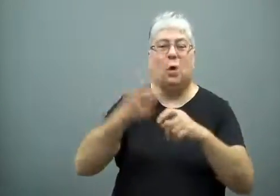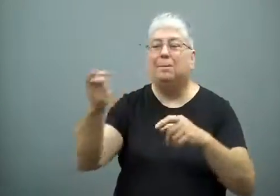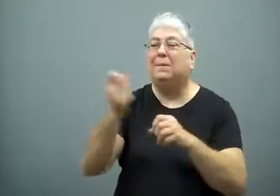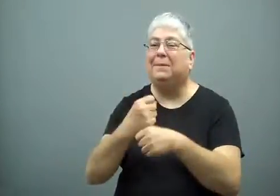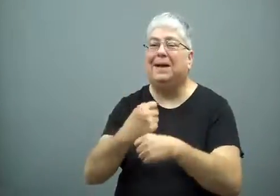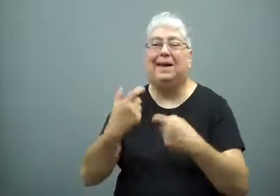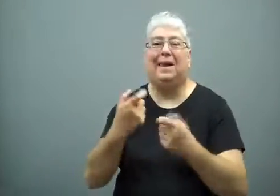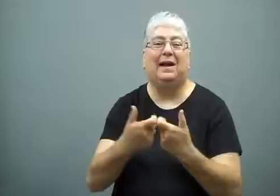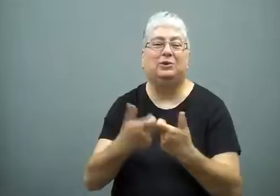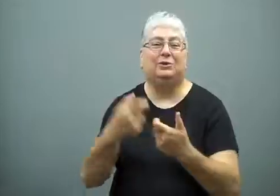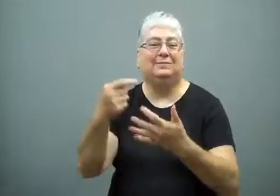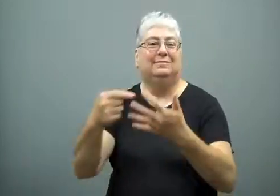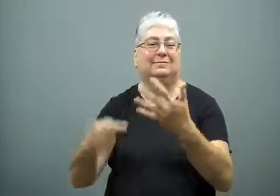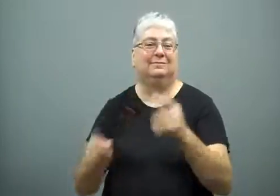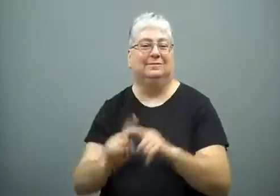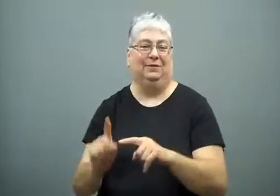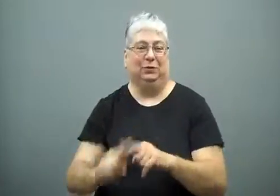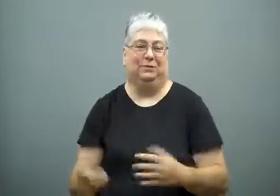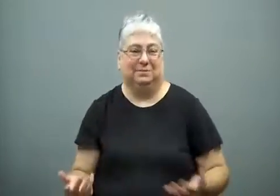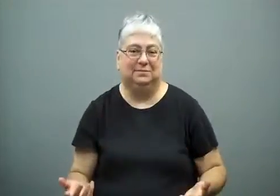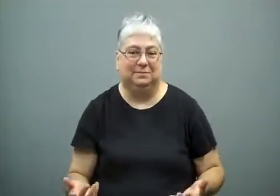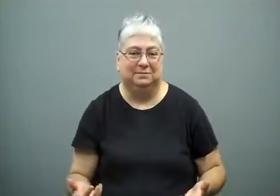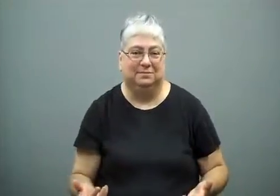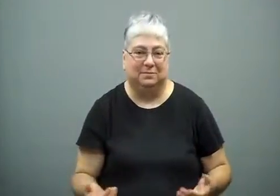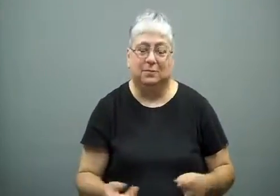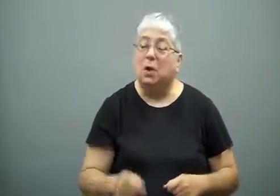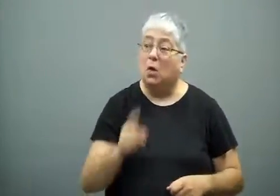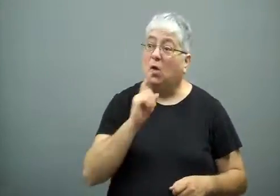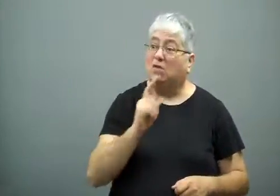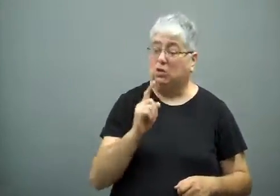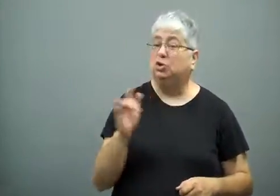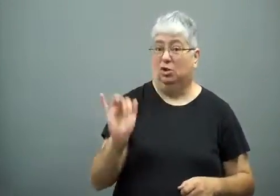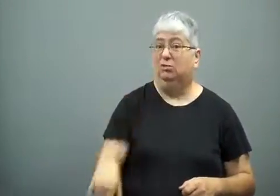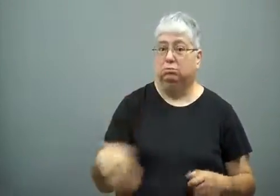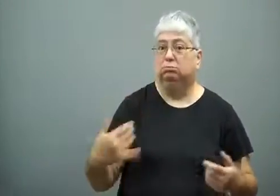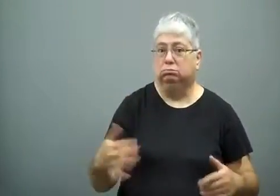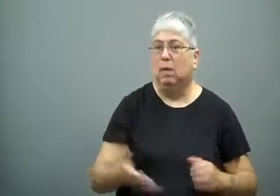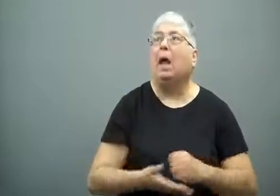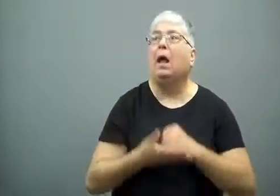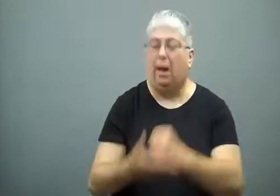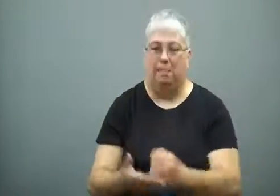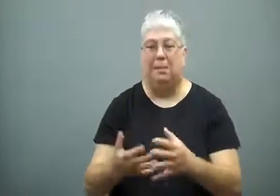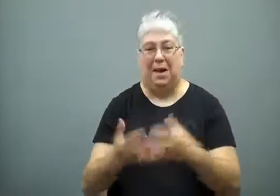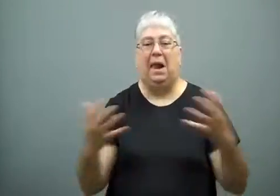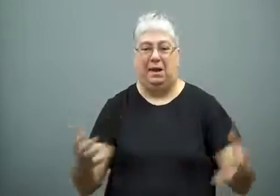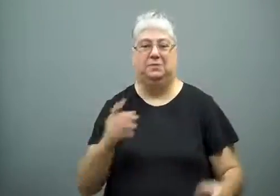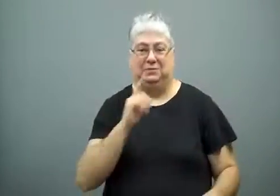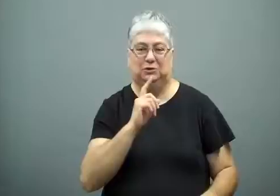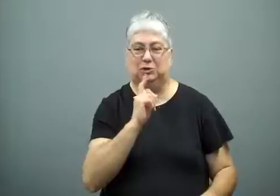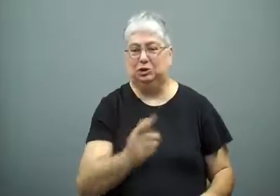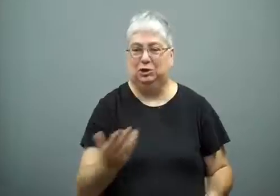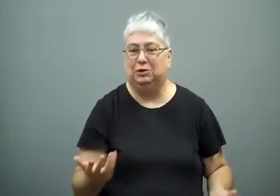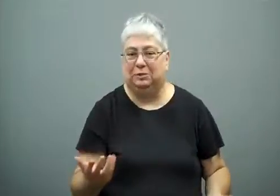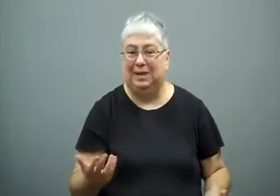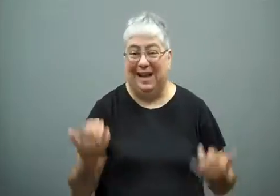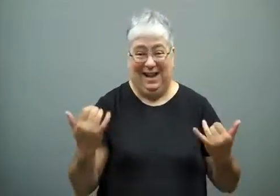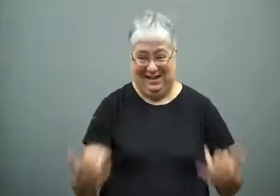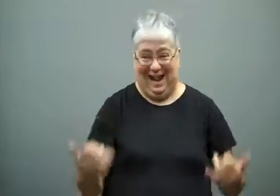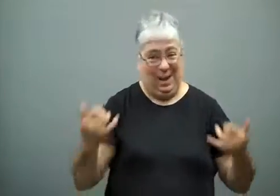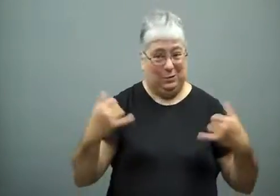resulting from the production of energy and other sources.